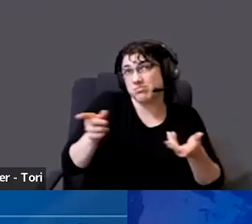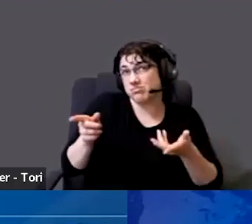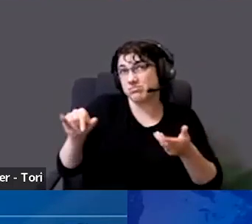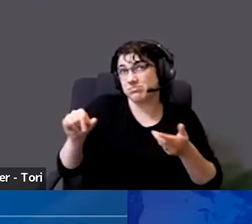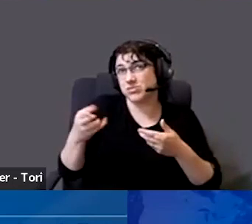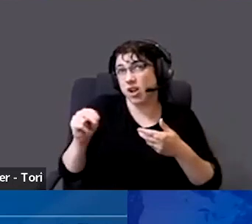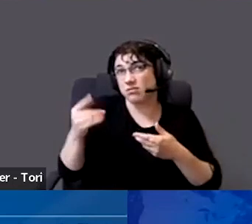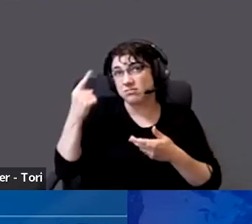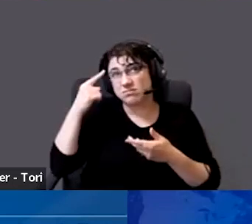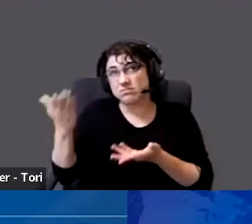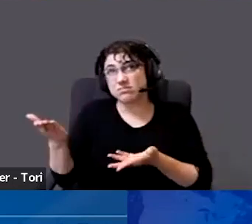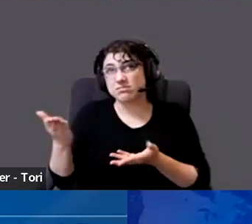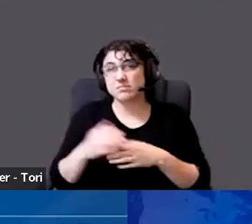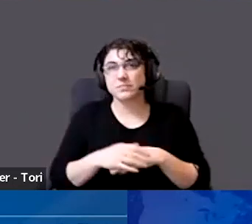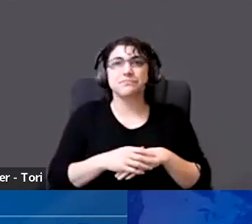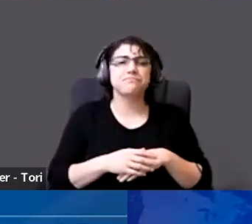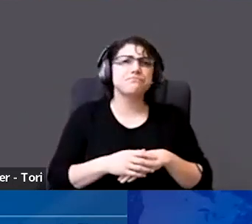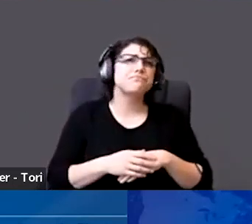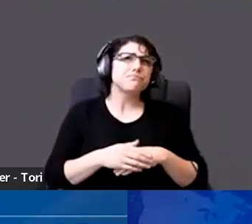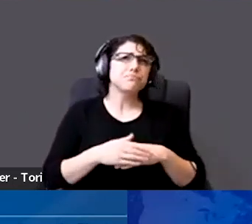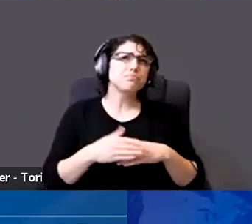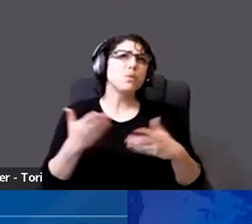You know, what I think we could do is notify them